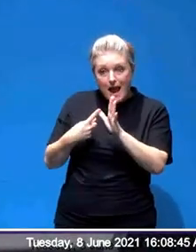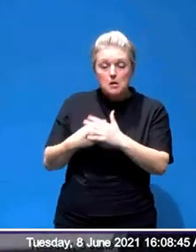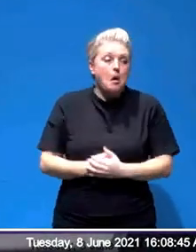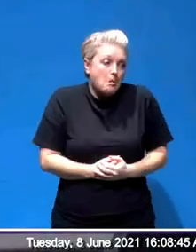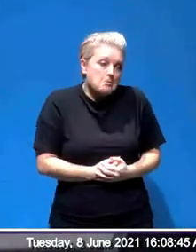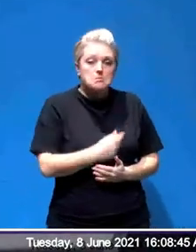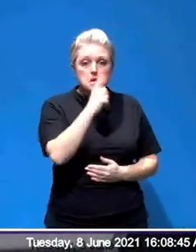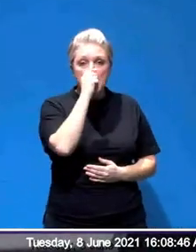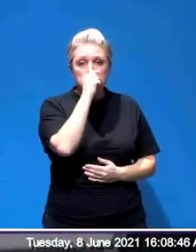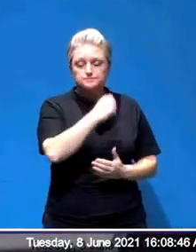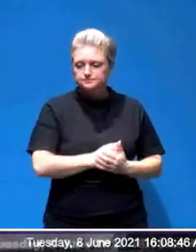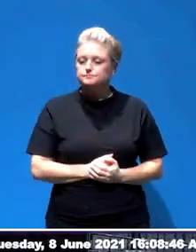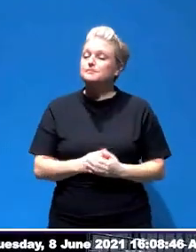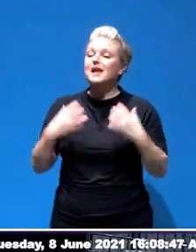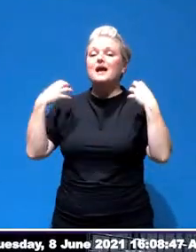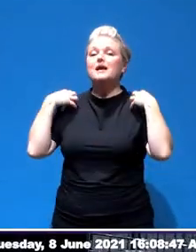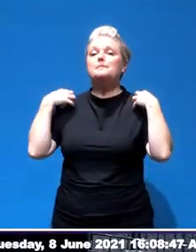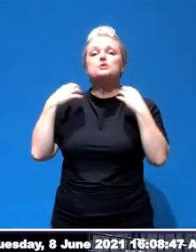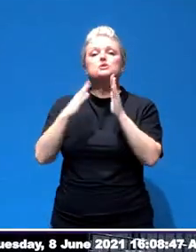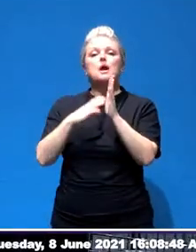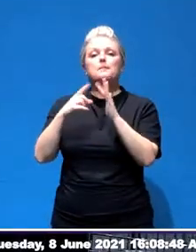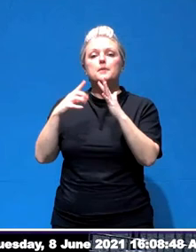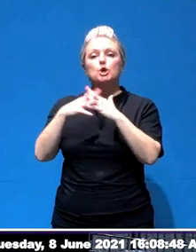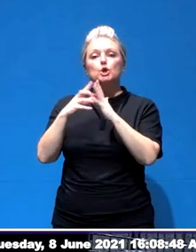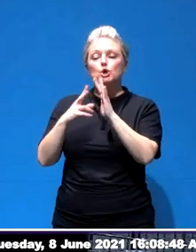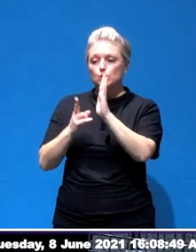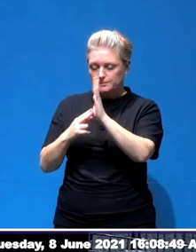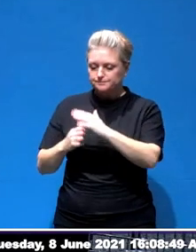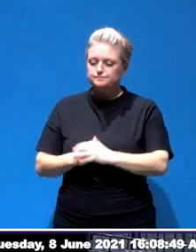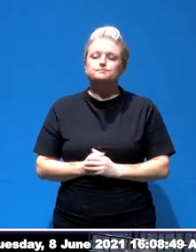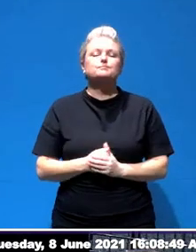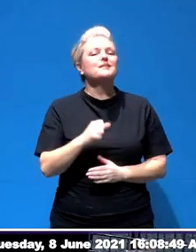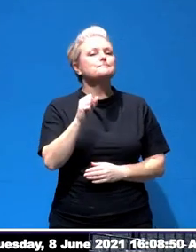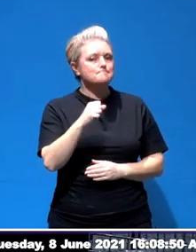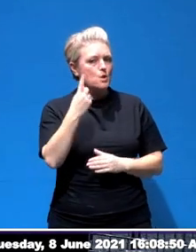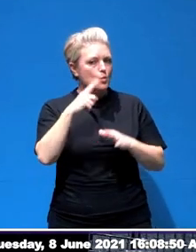Commissioner McEwin, do you have any questions? COMMISSIONER McEWIN: That you, yes. One question, Ms Kirkby.